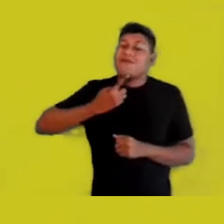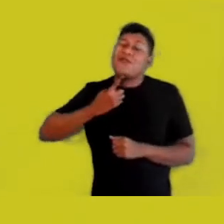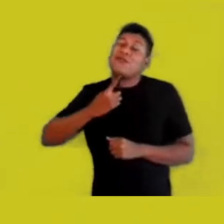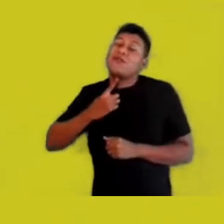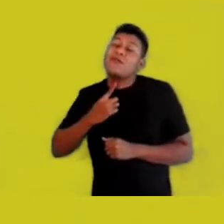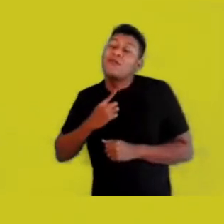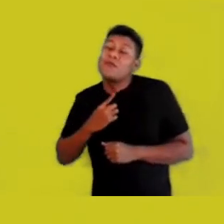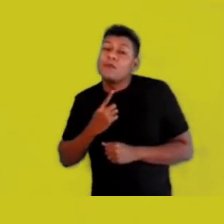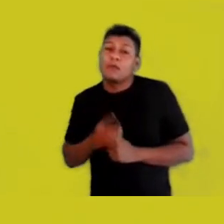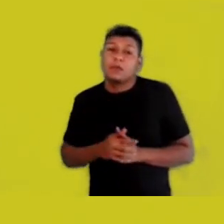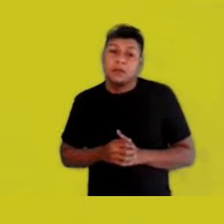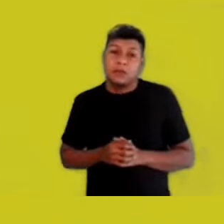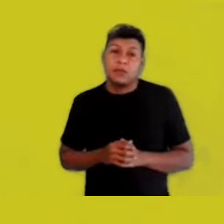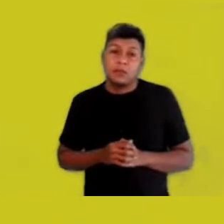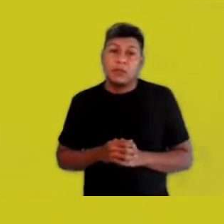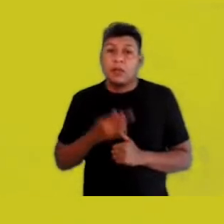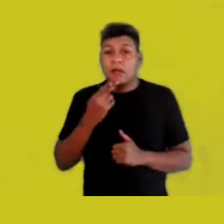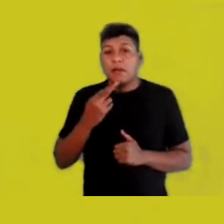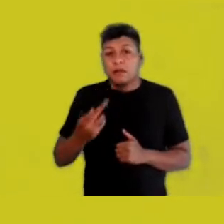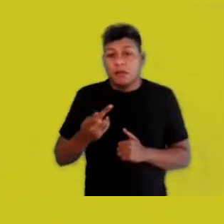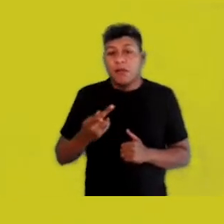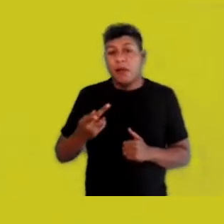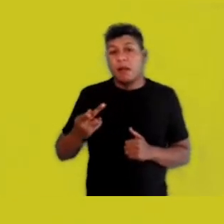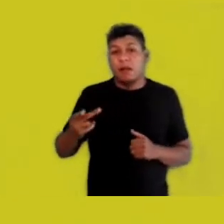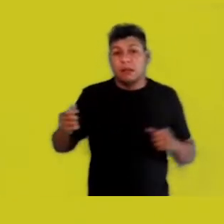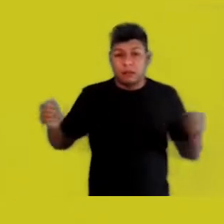So, when you talk about magic, immediately a question mark